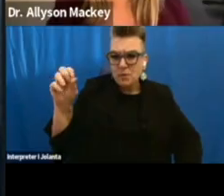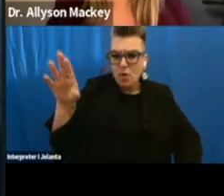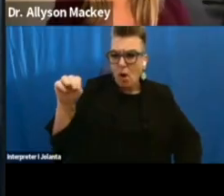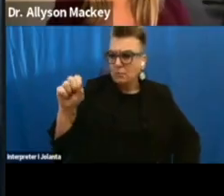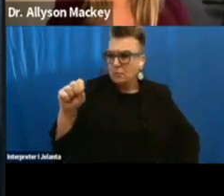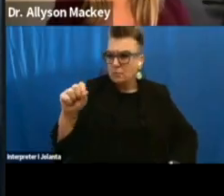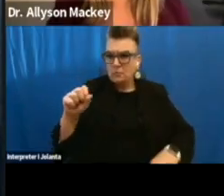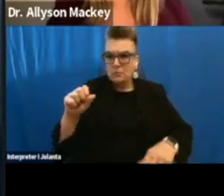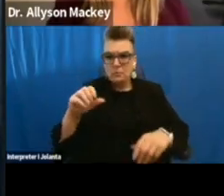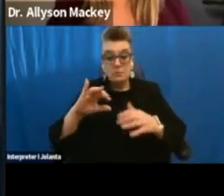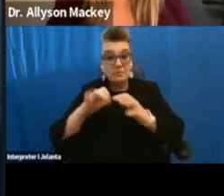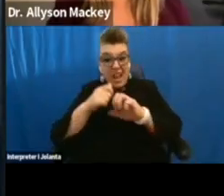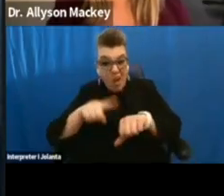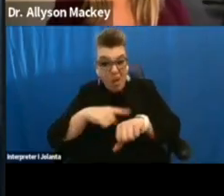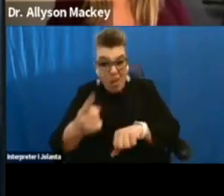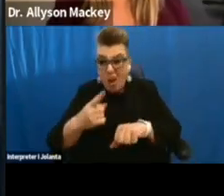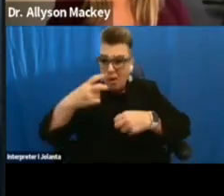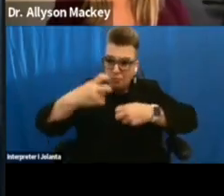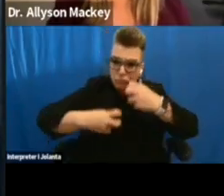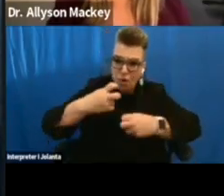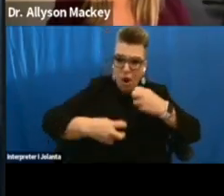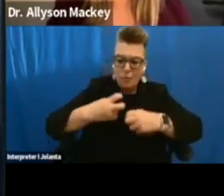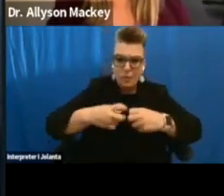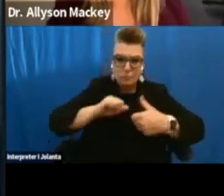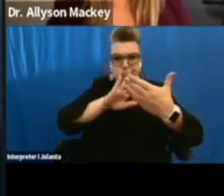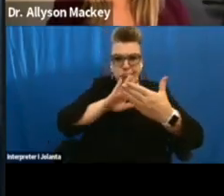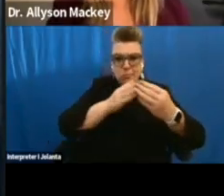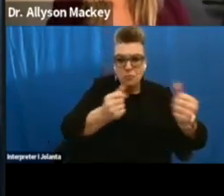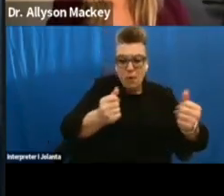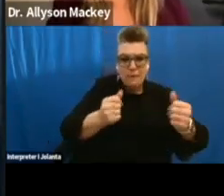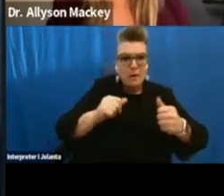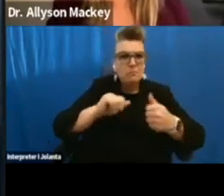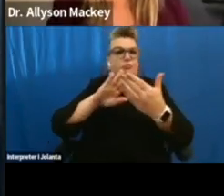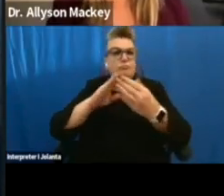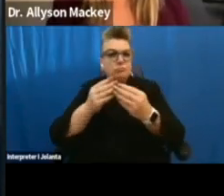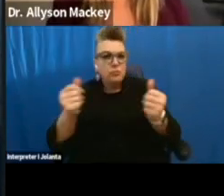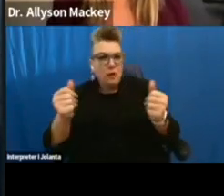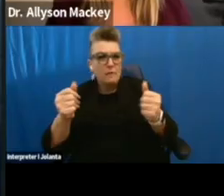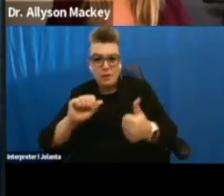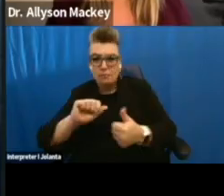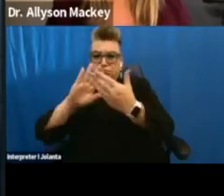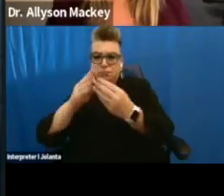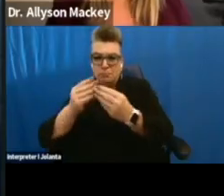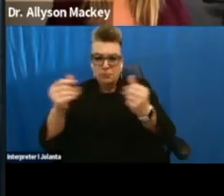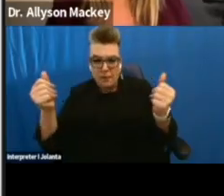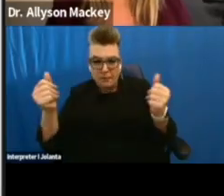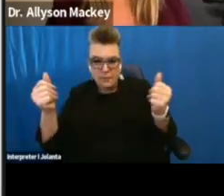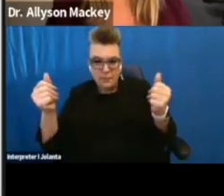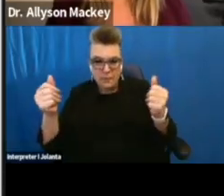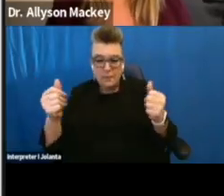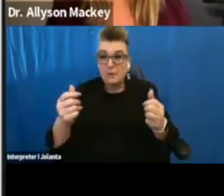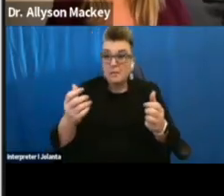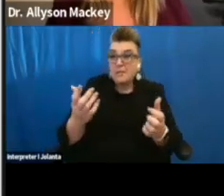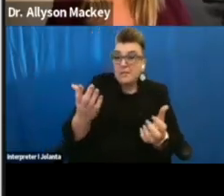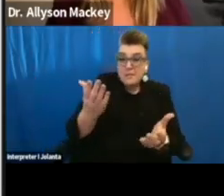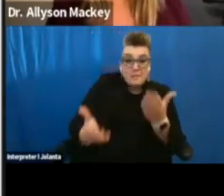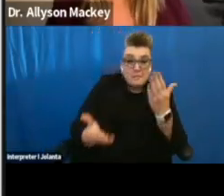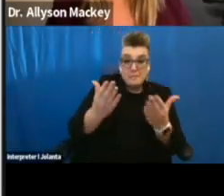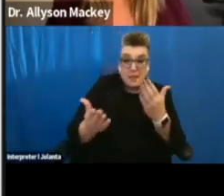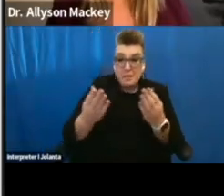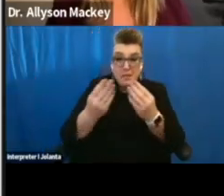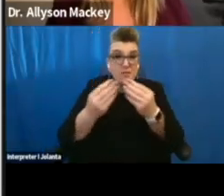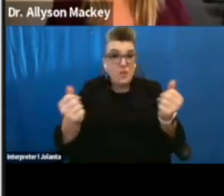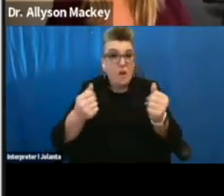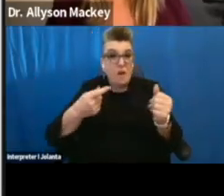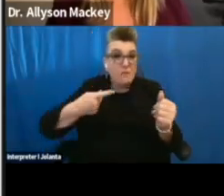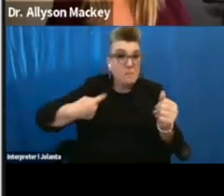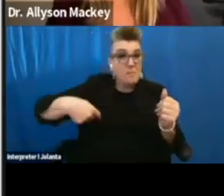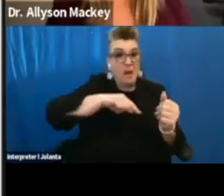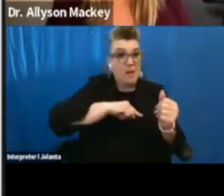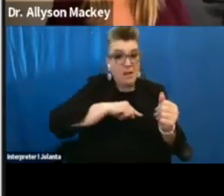solve these problems will not be solved by us but they might be solved by our children so we